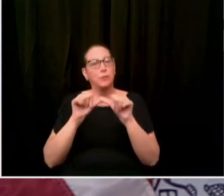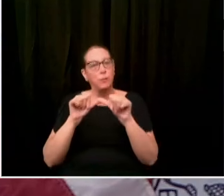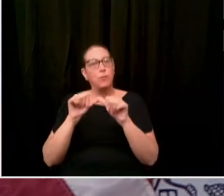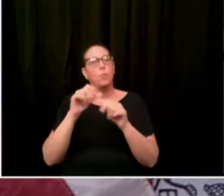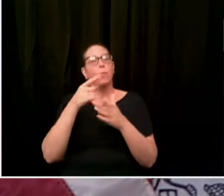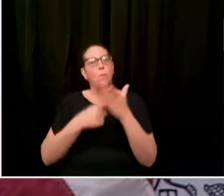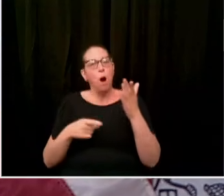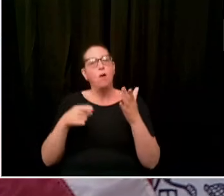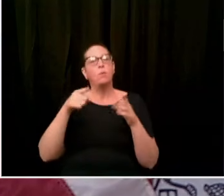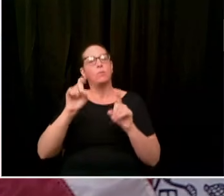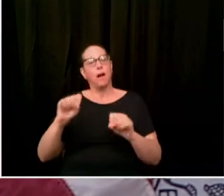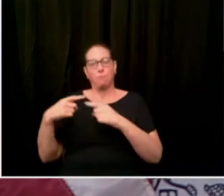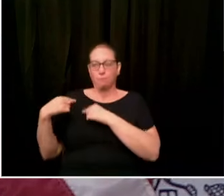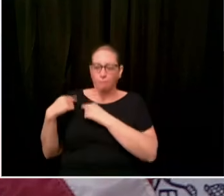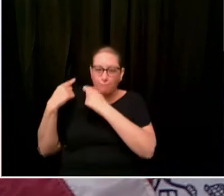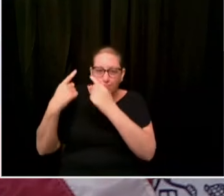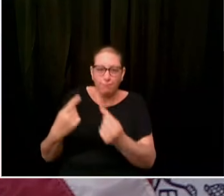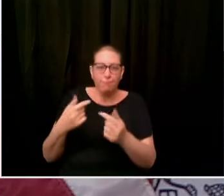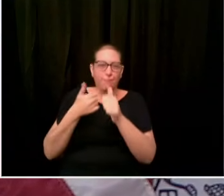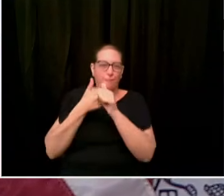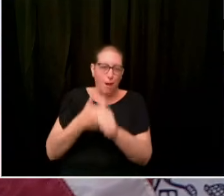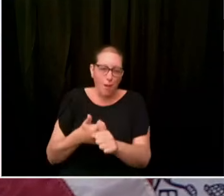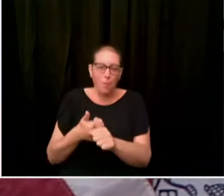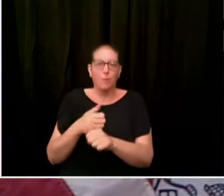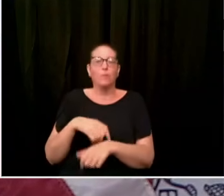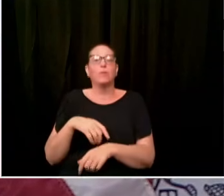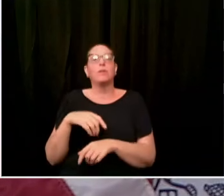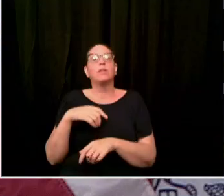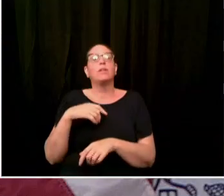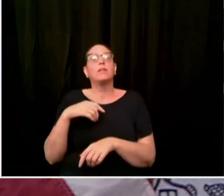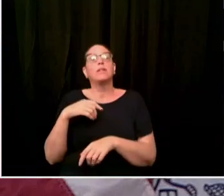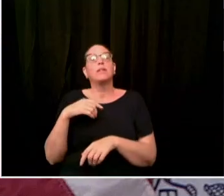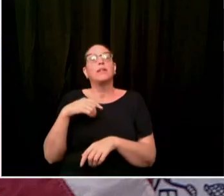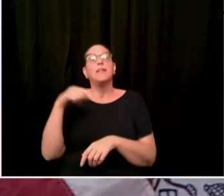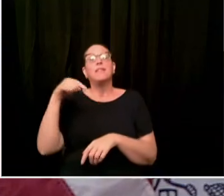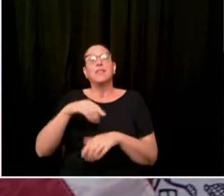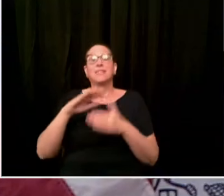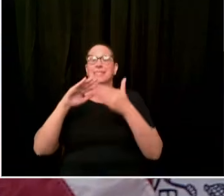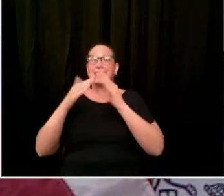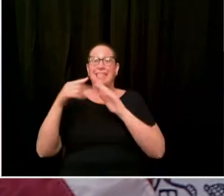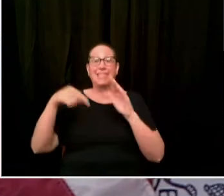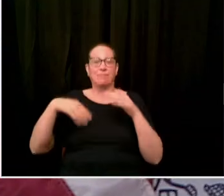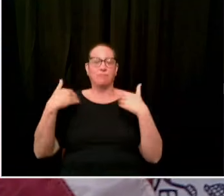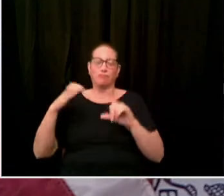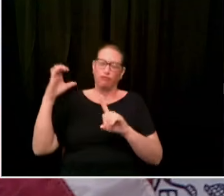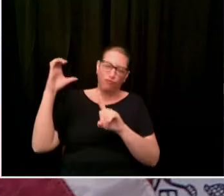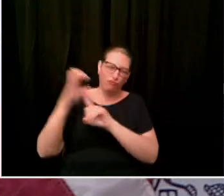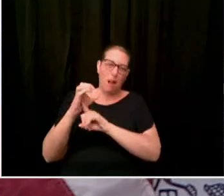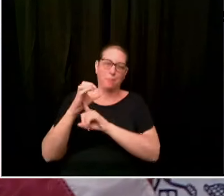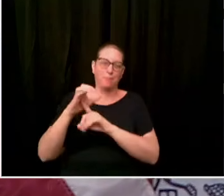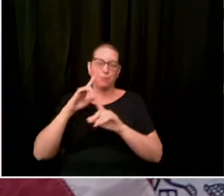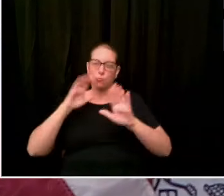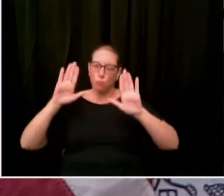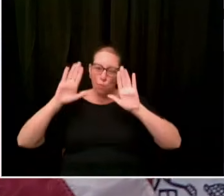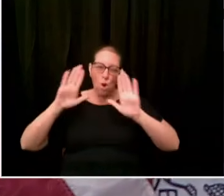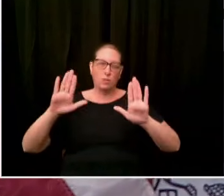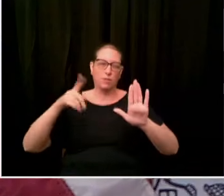WHAT YOU'RE DOING BECAUSE IT'S BEEN AMAZING. AIM HIGH, BE AS GREAT AS THIS CITY IS CAPABLE OF.